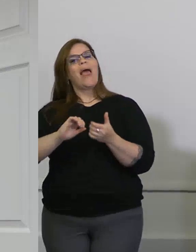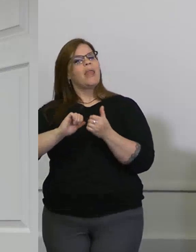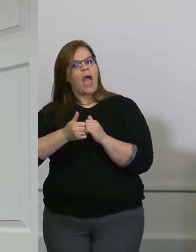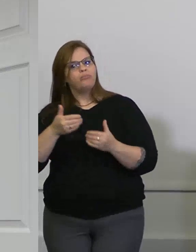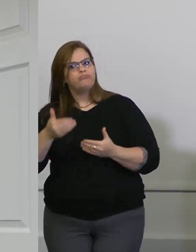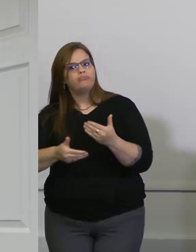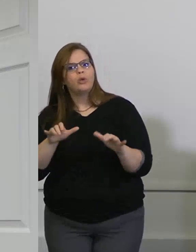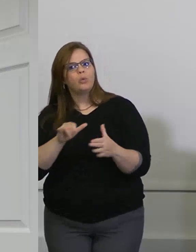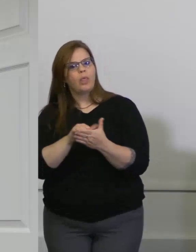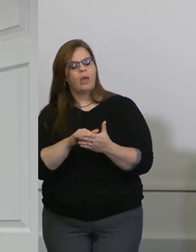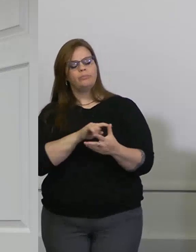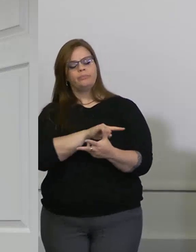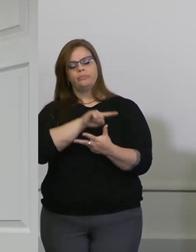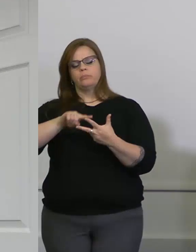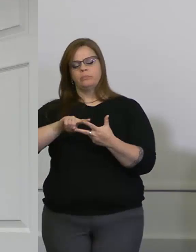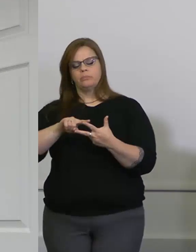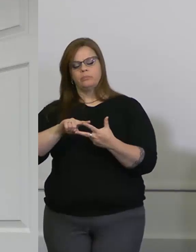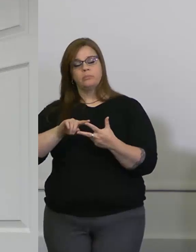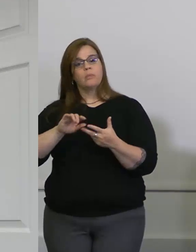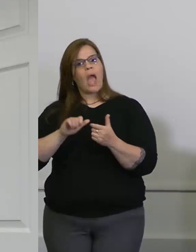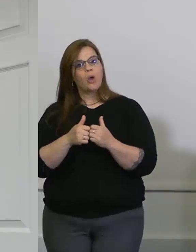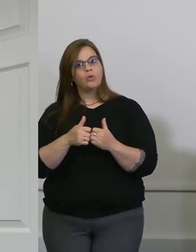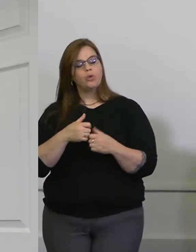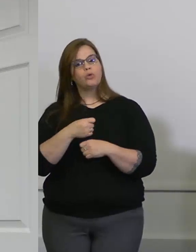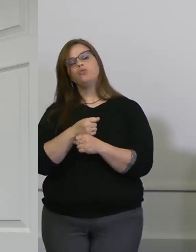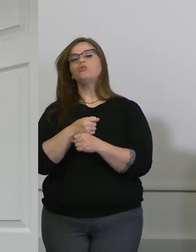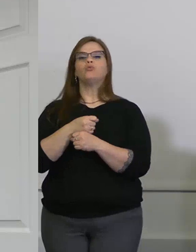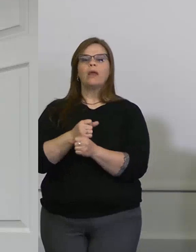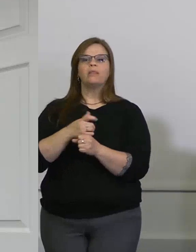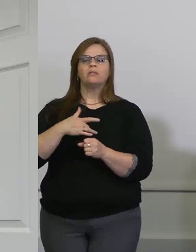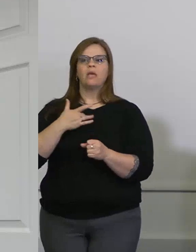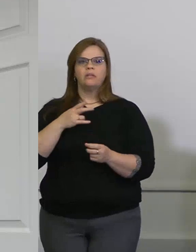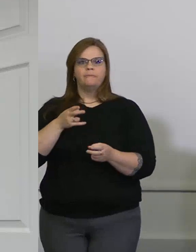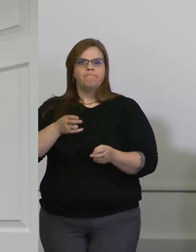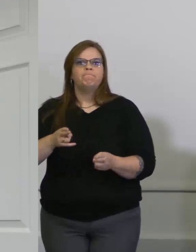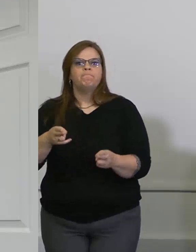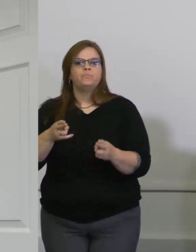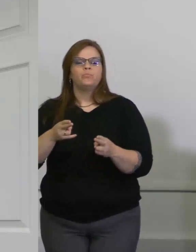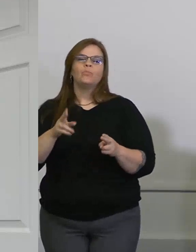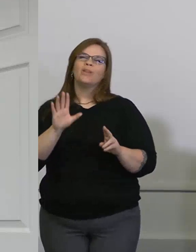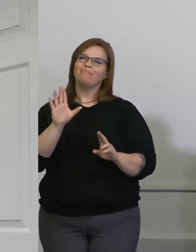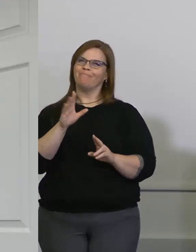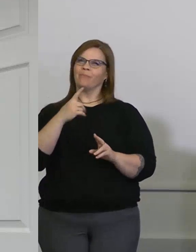I think the second one is around how do you create urgency? Well actually I'd probably say synergy first, synergy next,